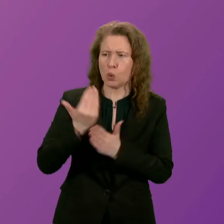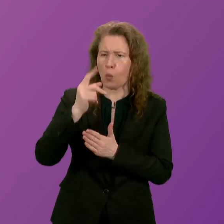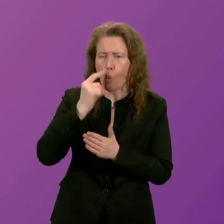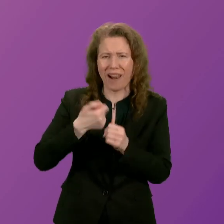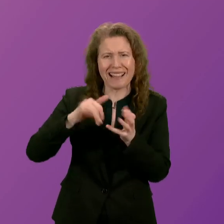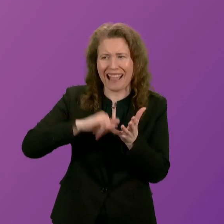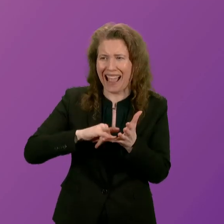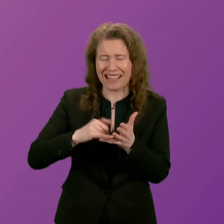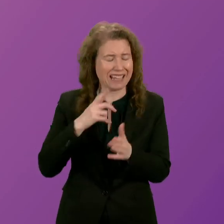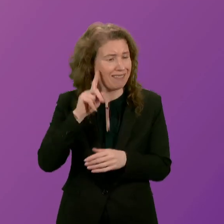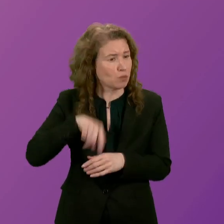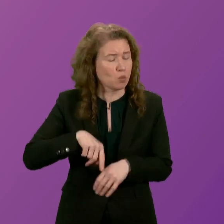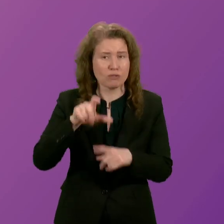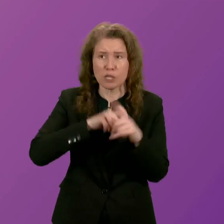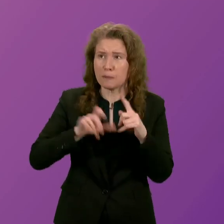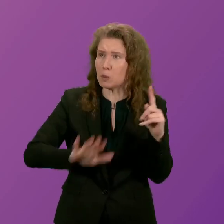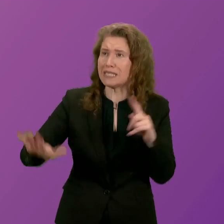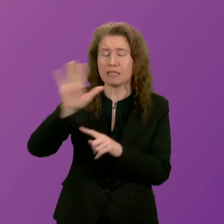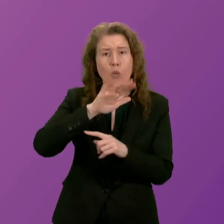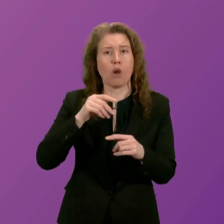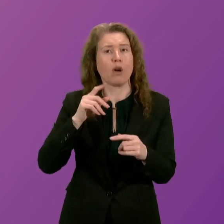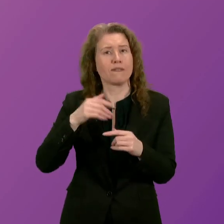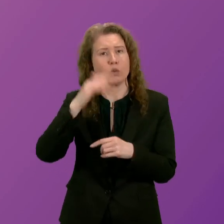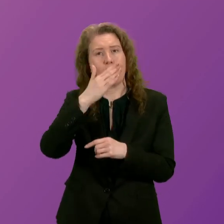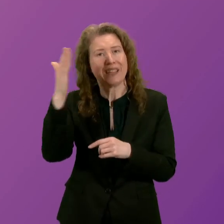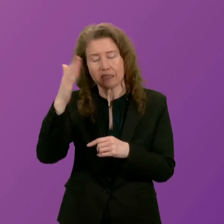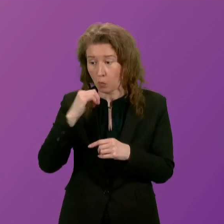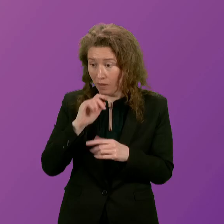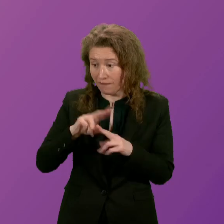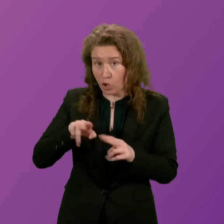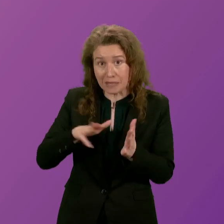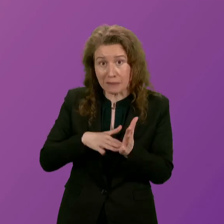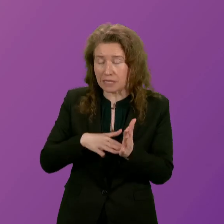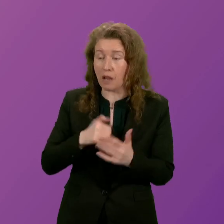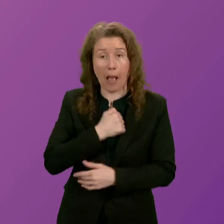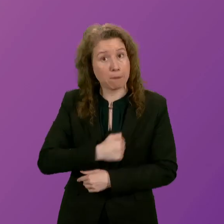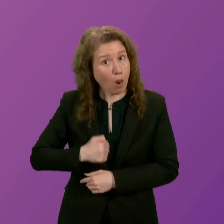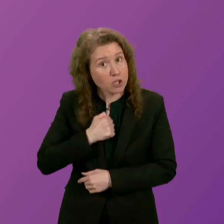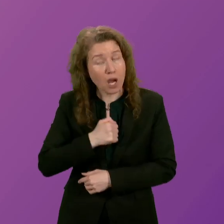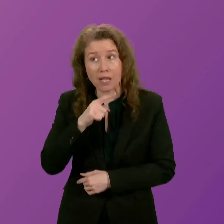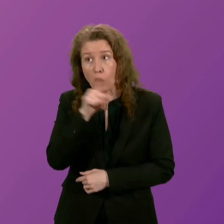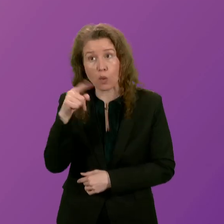out communities all over the north-east. Will the First Minister apologise to the 250 workers